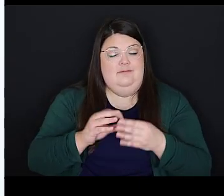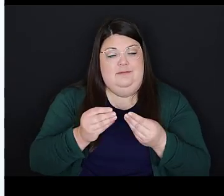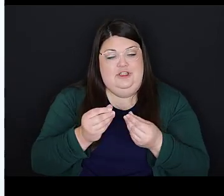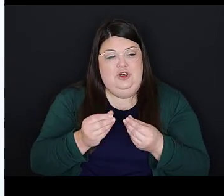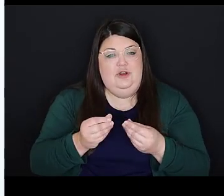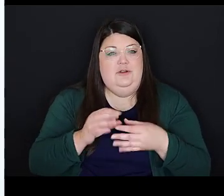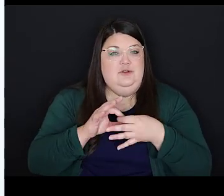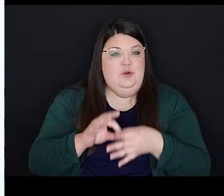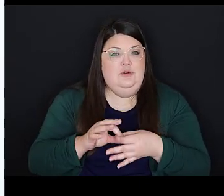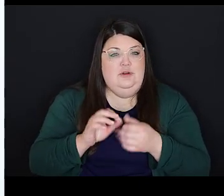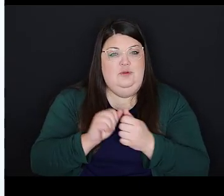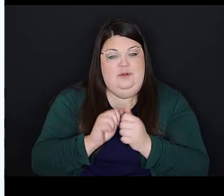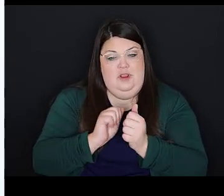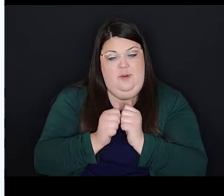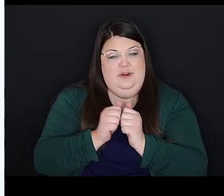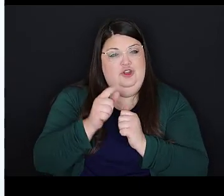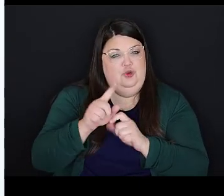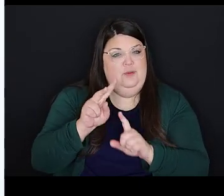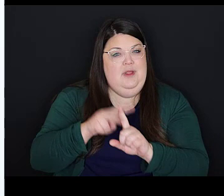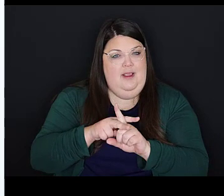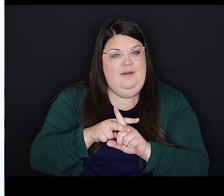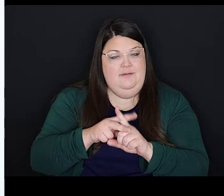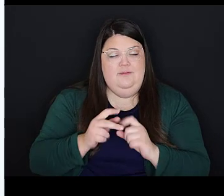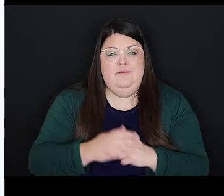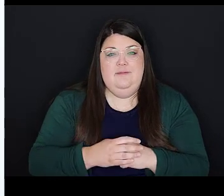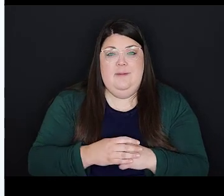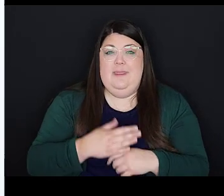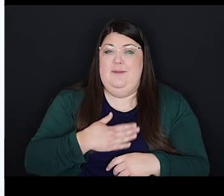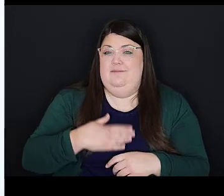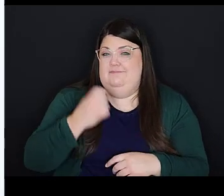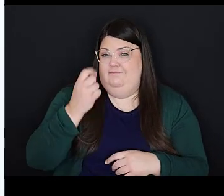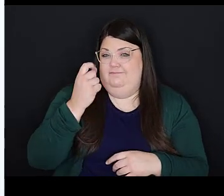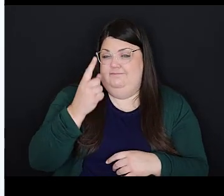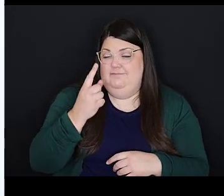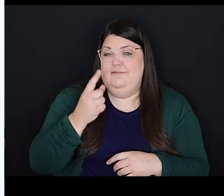competition for which you are applying. Please note that the competition will